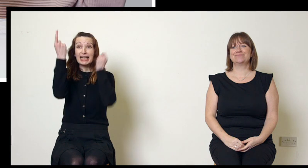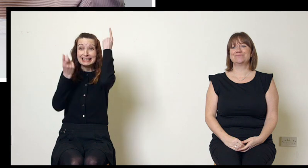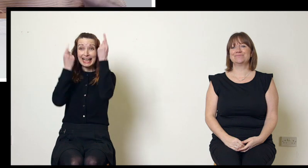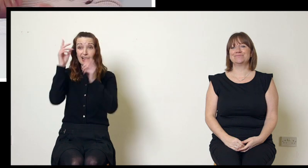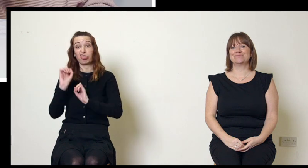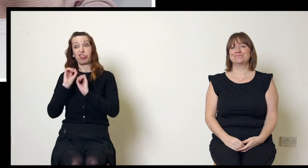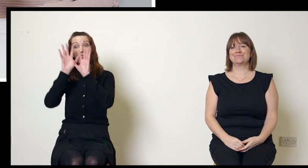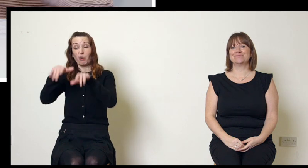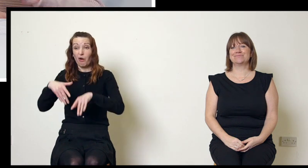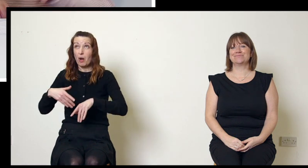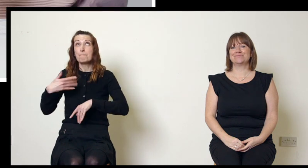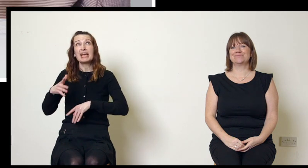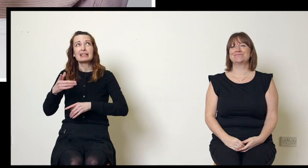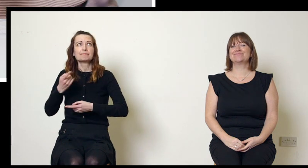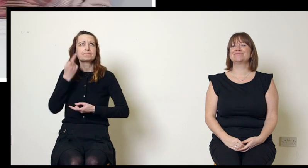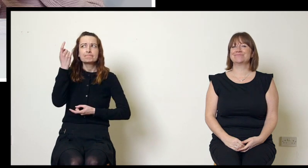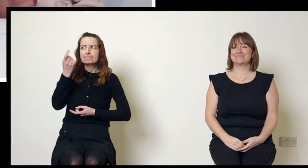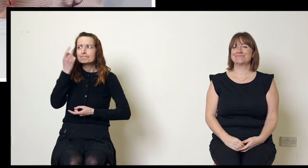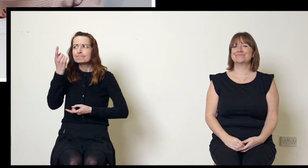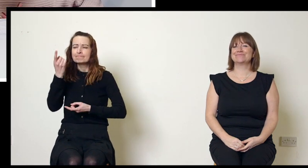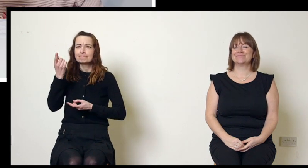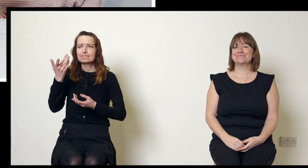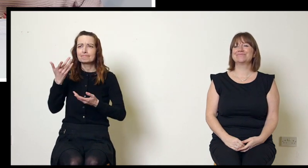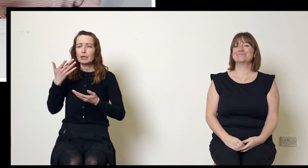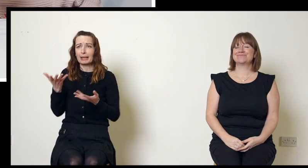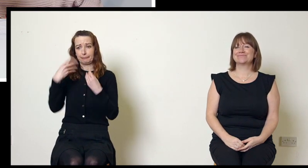and think about this and what about that? You just soaked it up and really